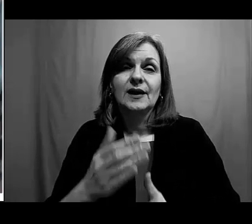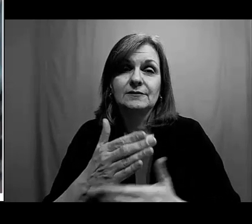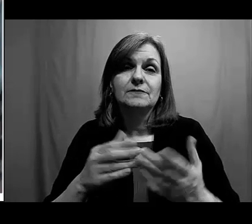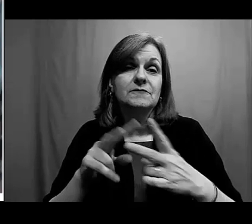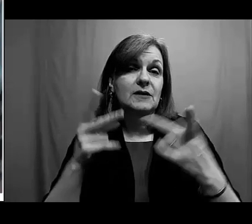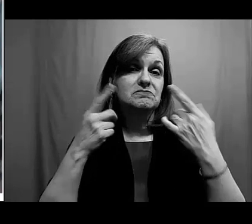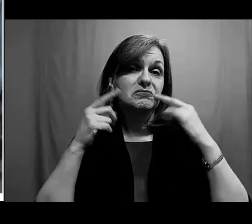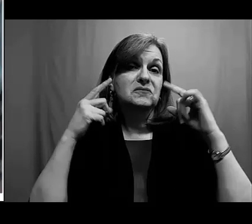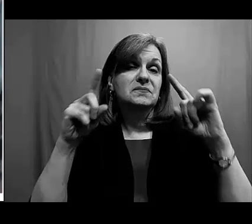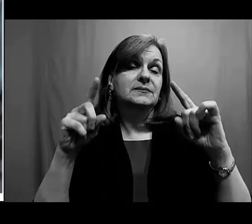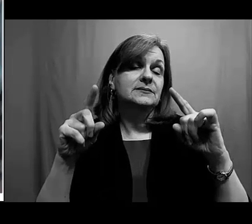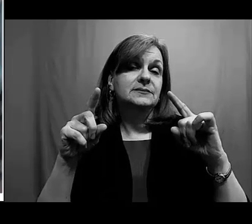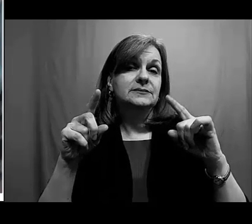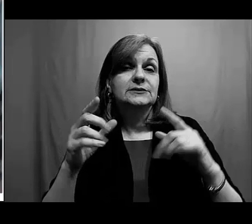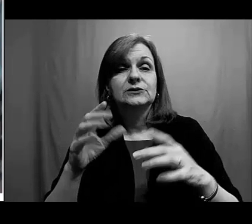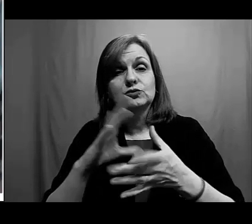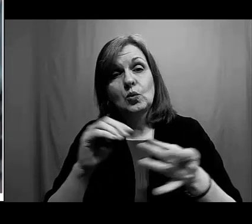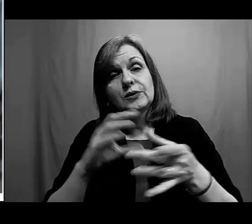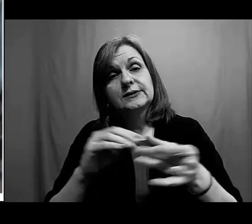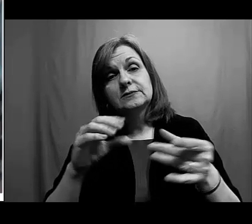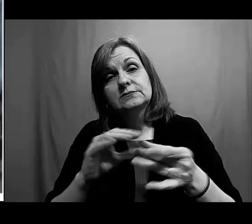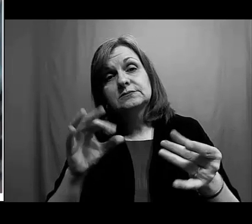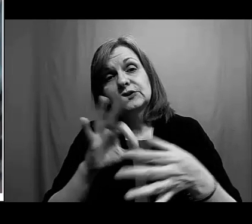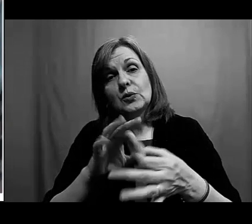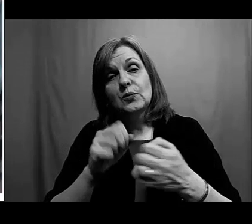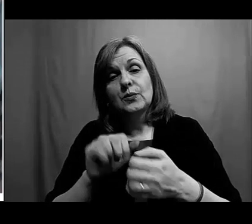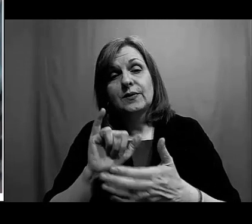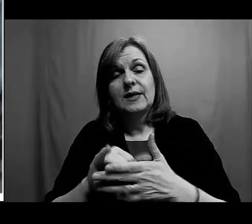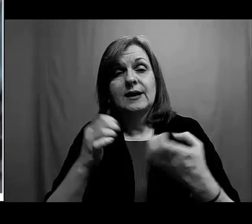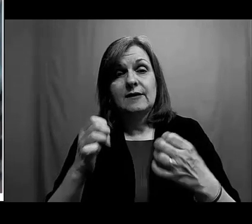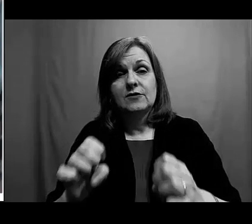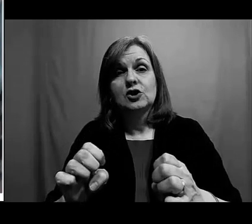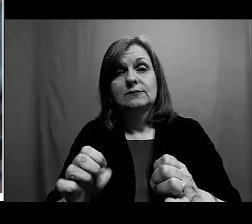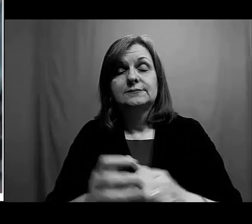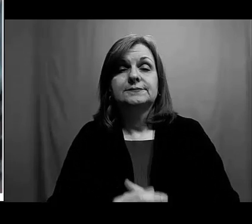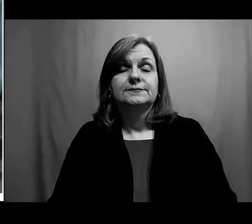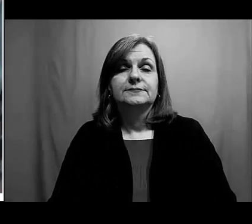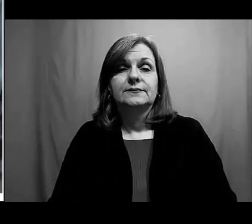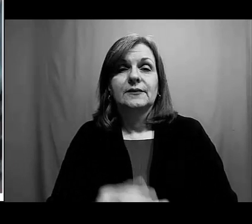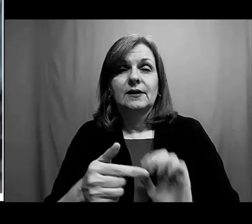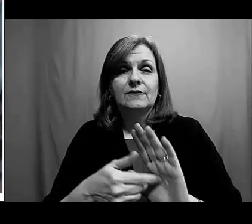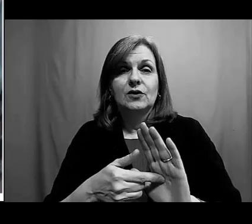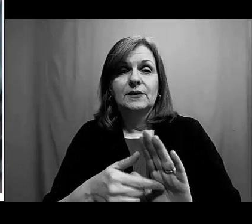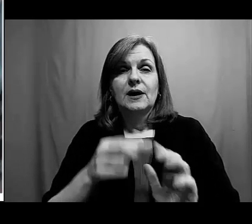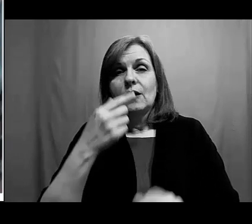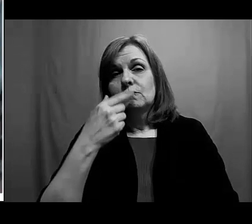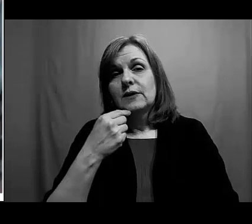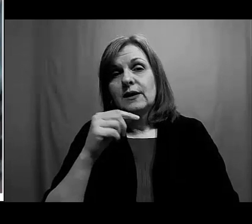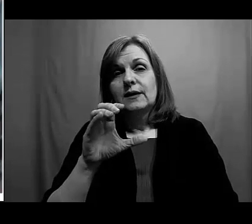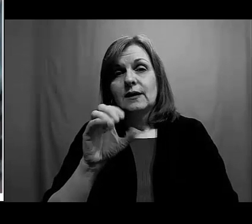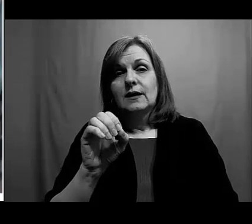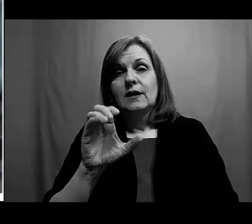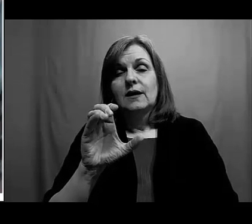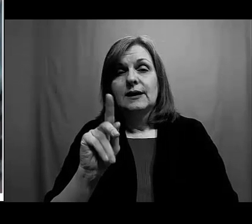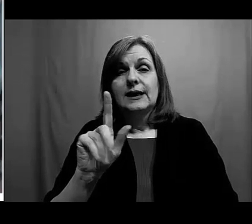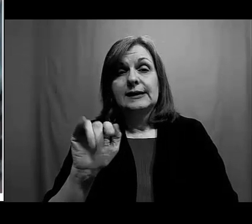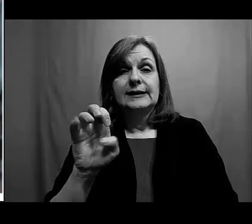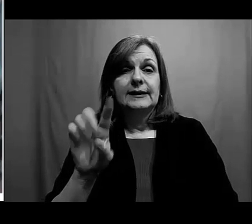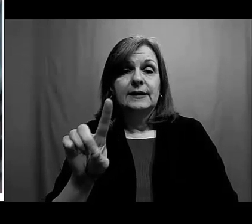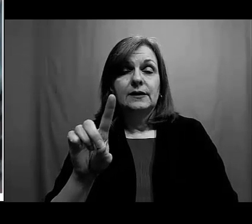high profile success stories are associated with this red Cockaded woodpecker in